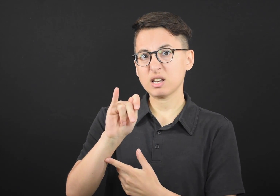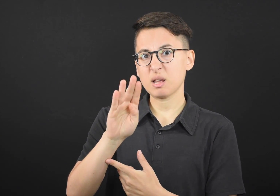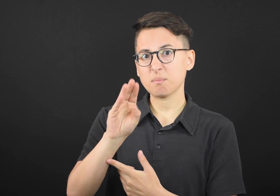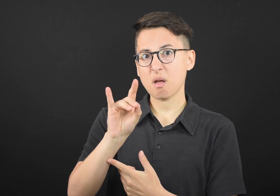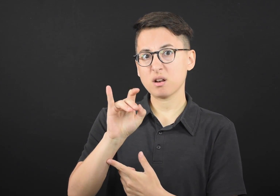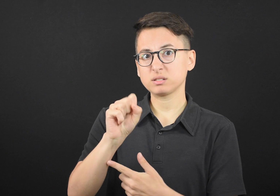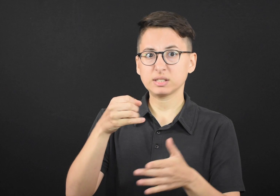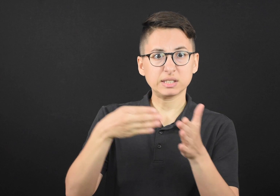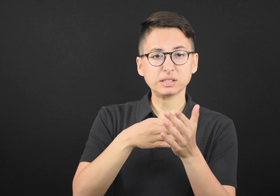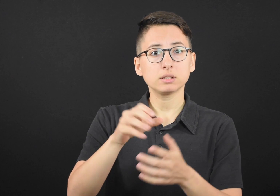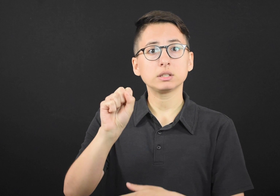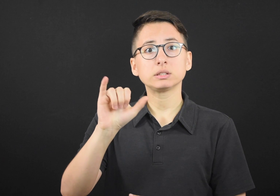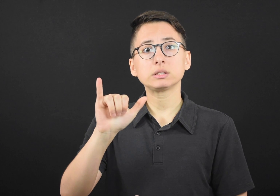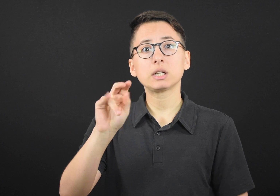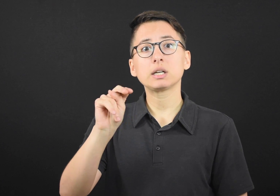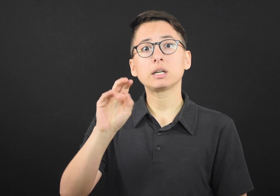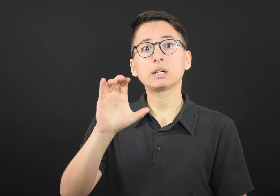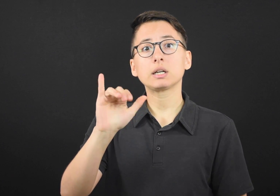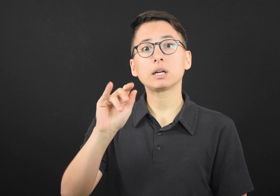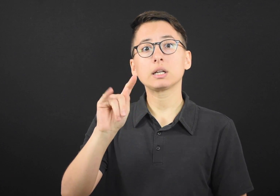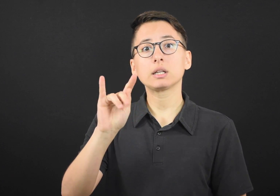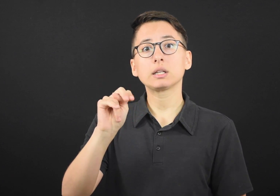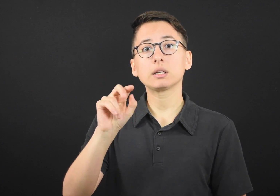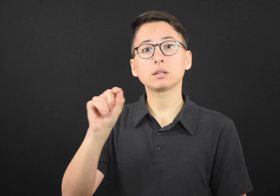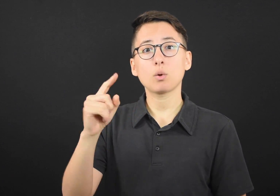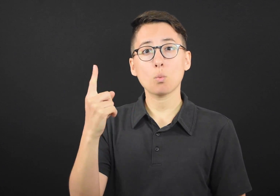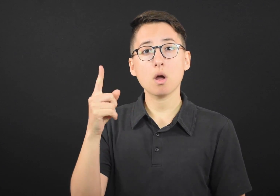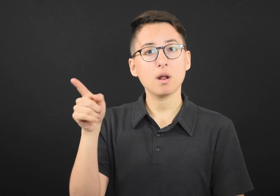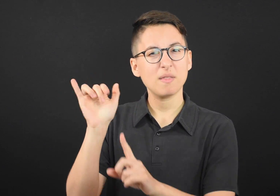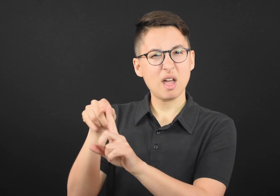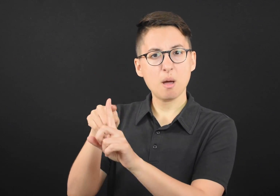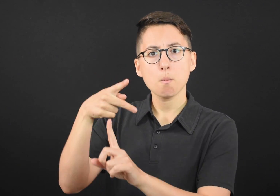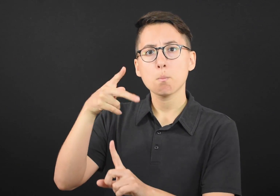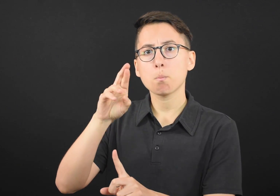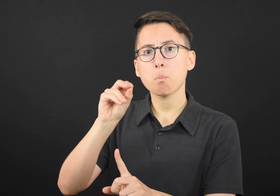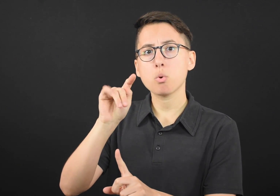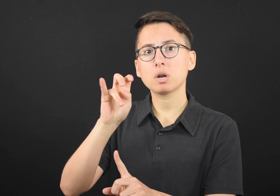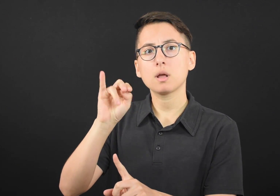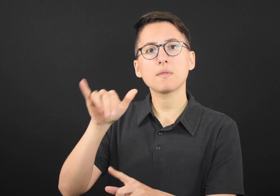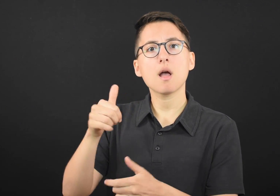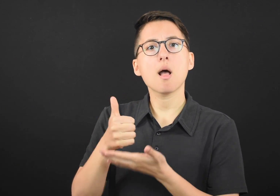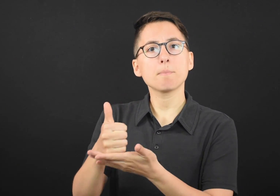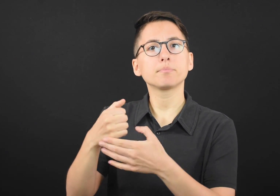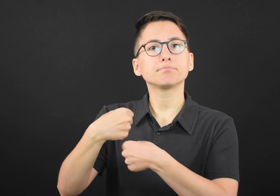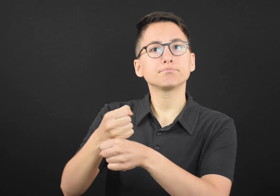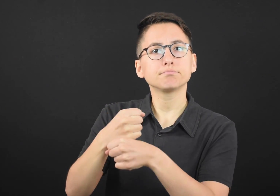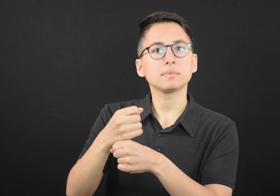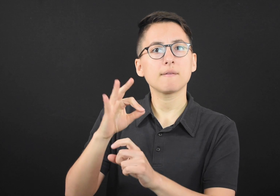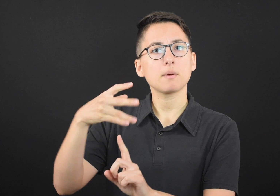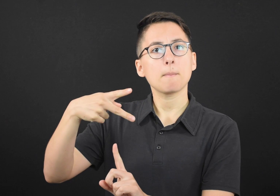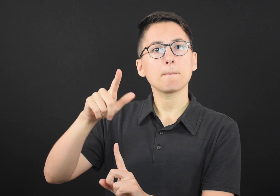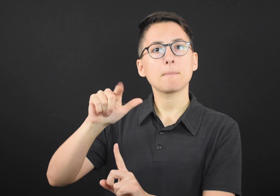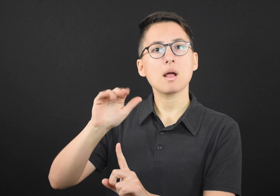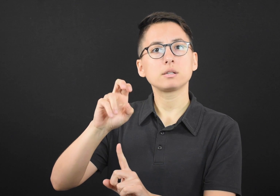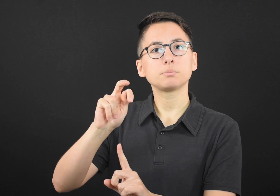generate antibodies against syncyntin-1, a protein that helps with formation of